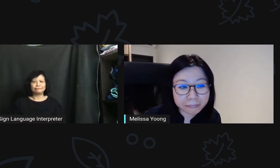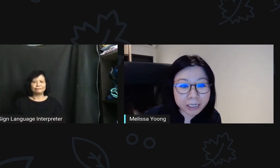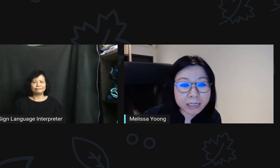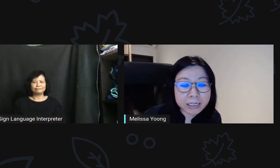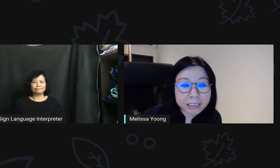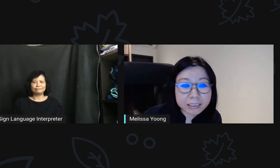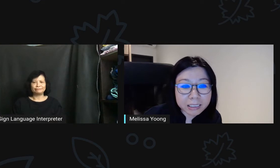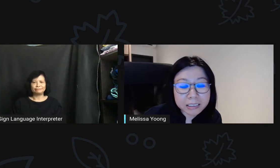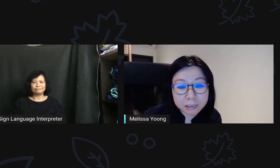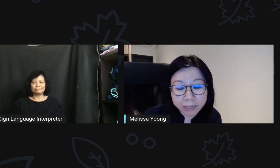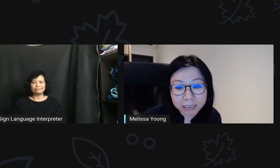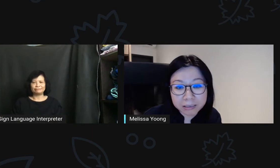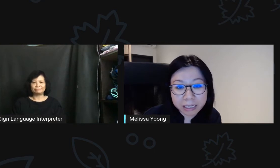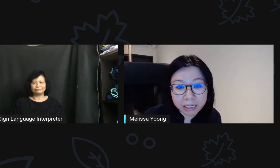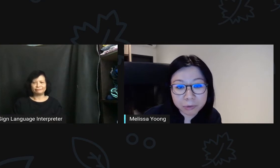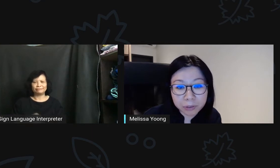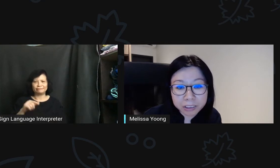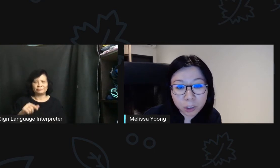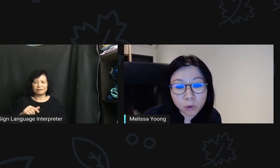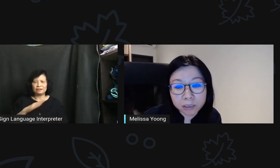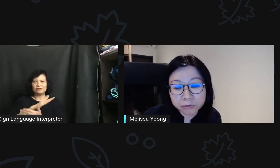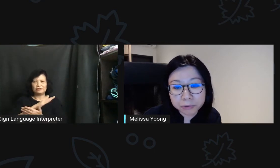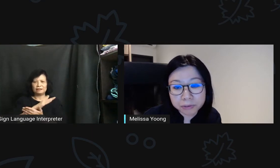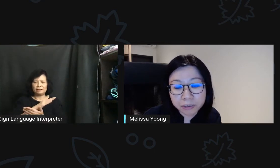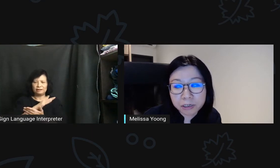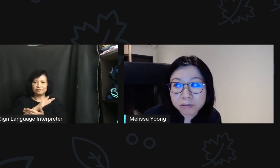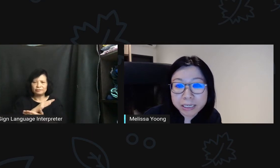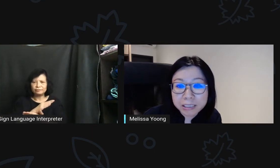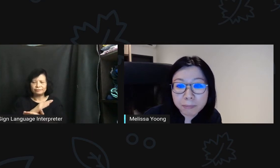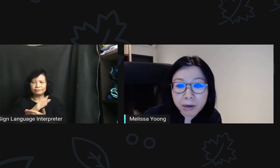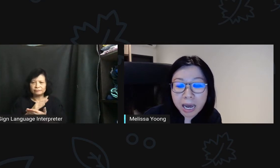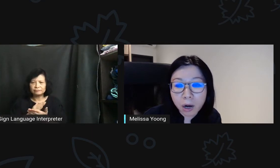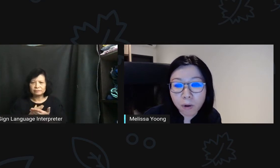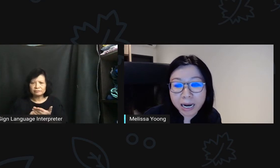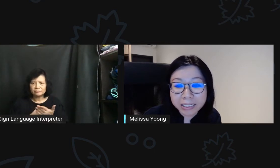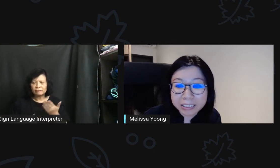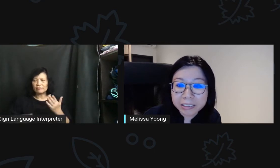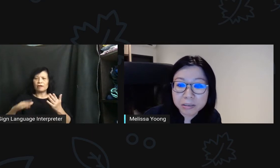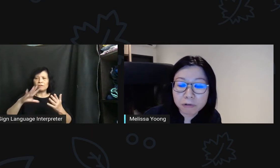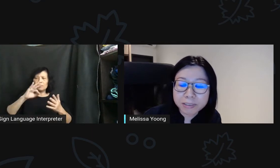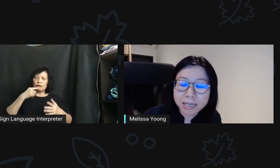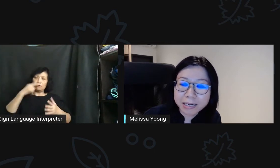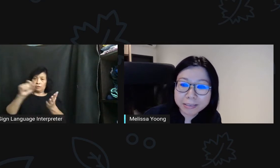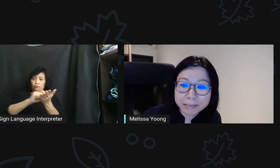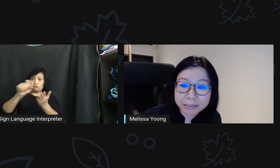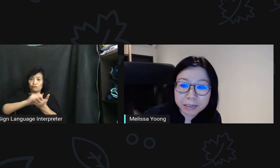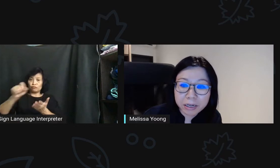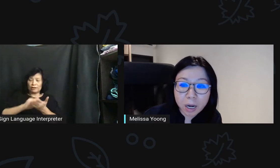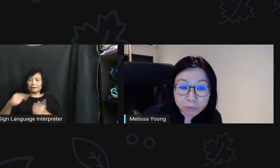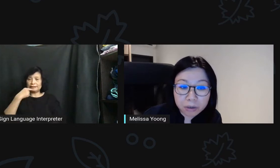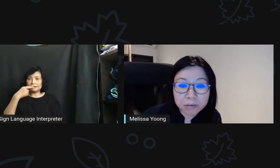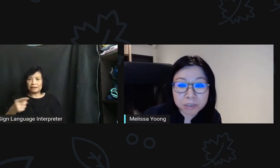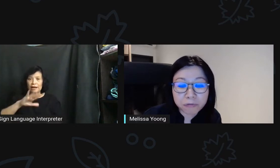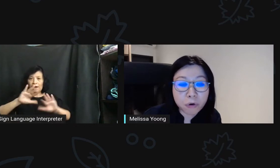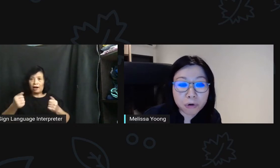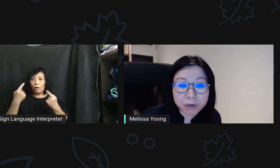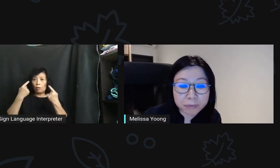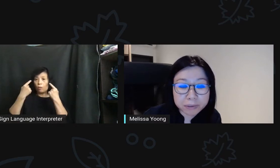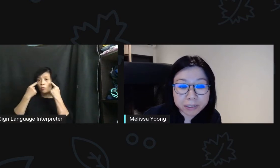Sutton-Spence and Muller de Quadros write about how “ideas of sight are brought to the foreground,